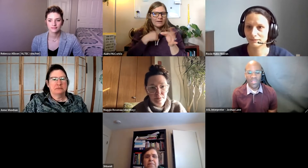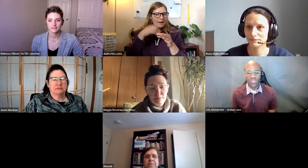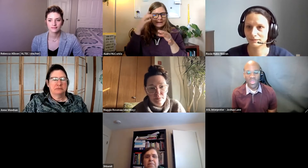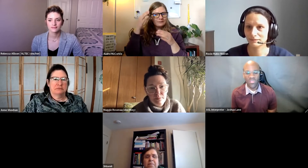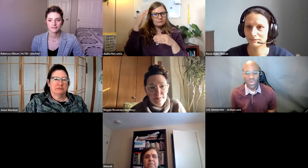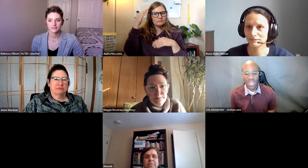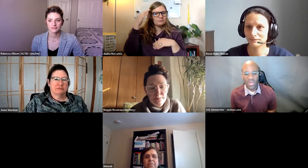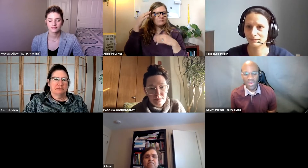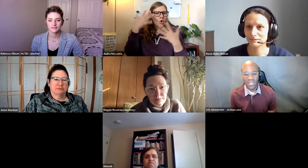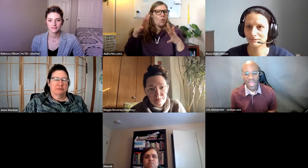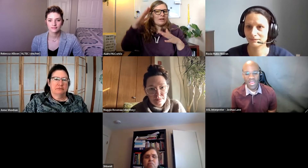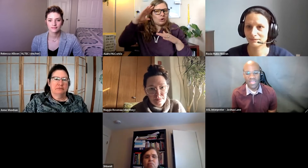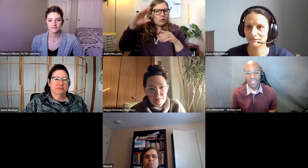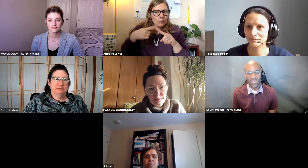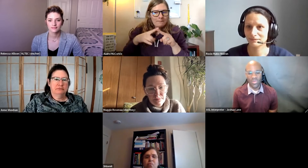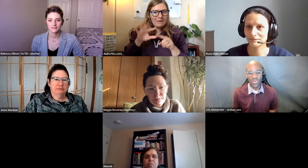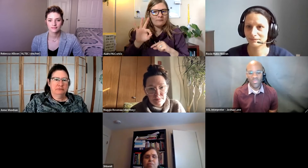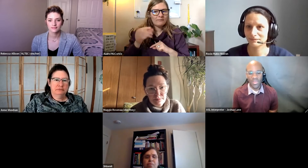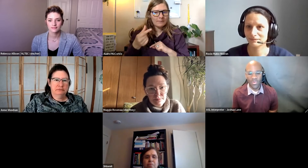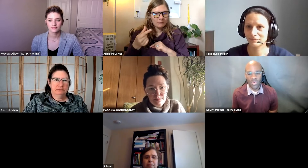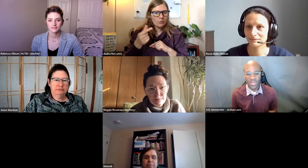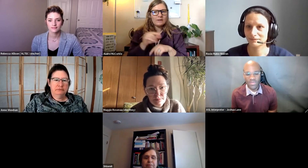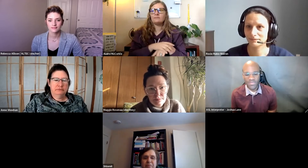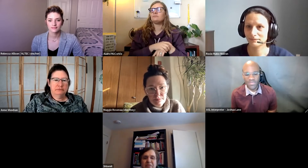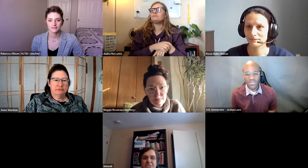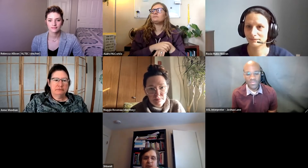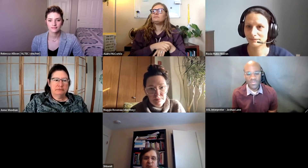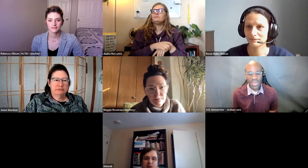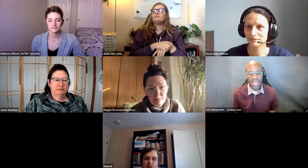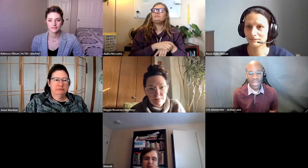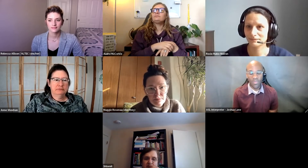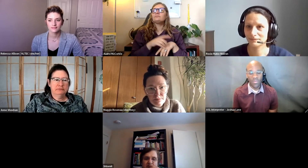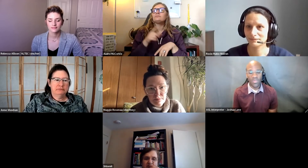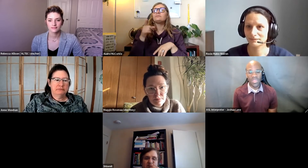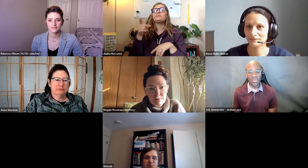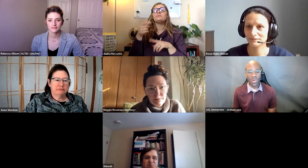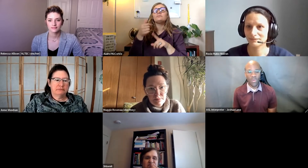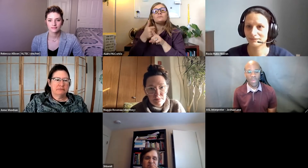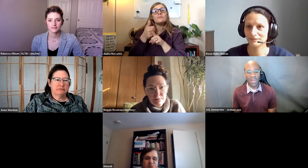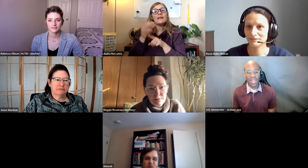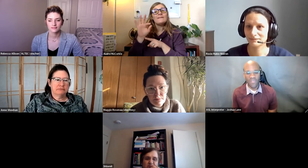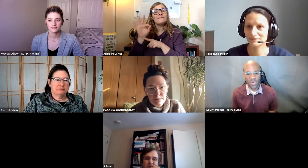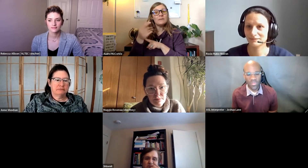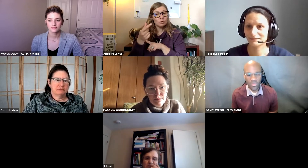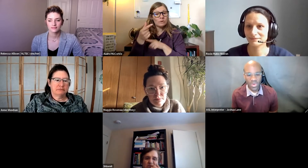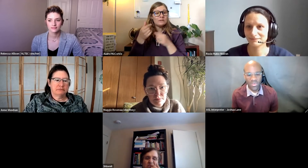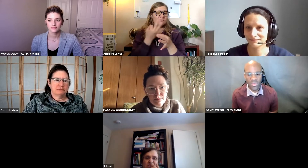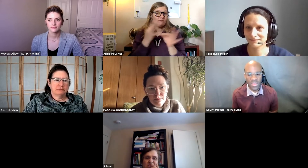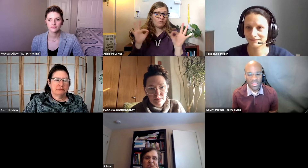year 2020 we decided to use Flipgrid. Didn't know about it at first when it was released.